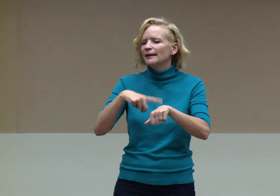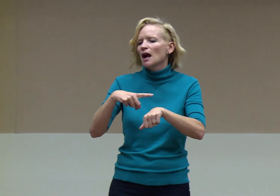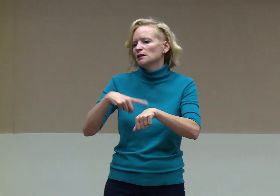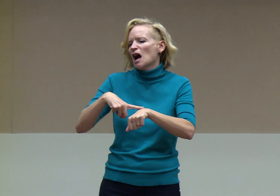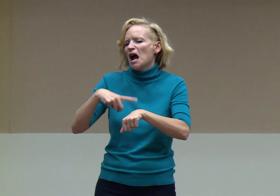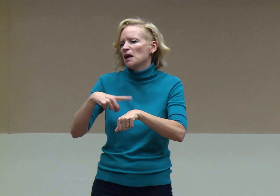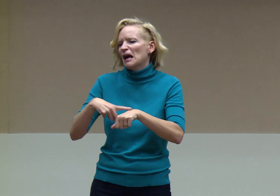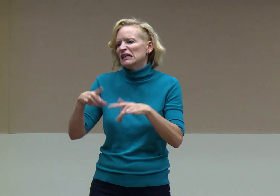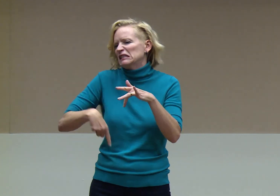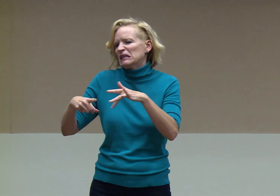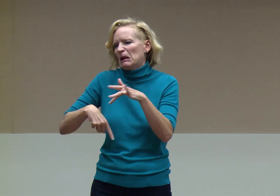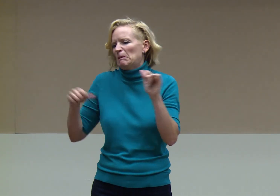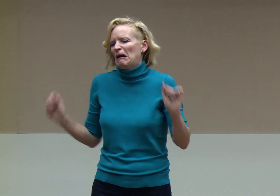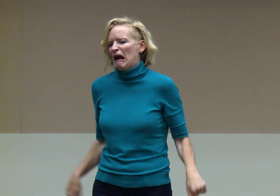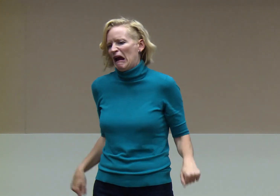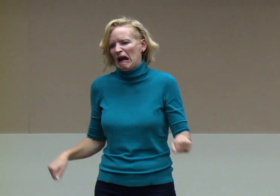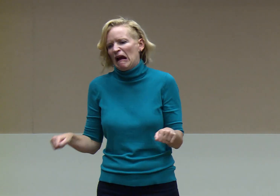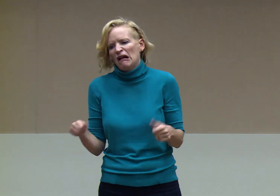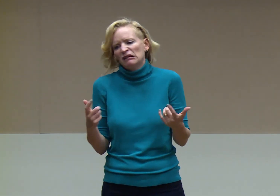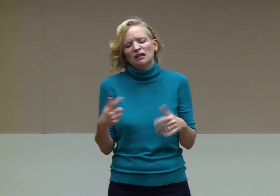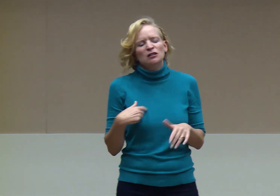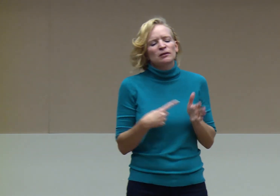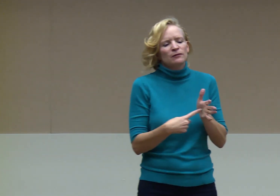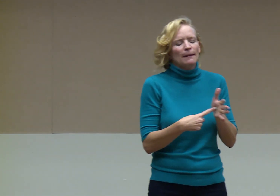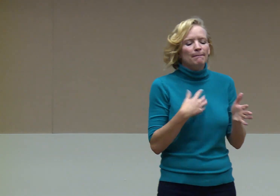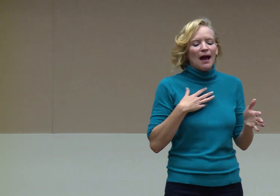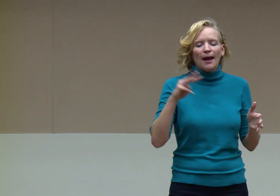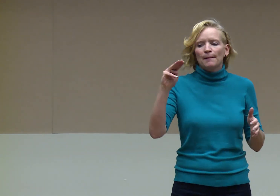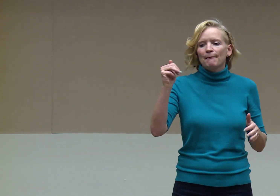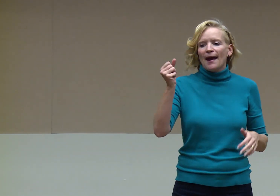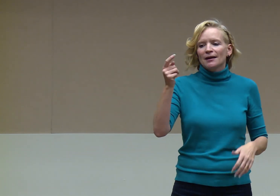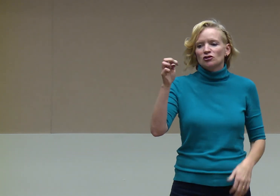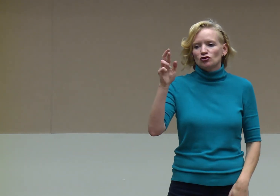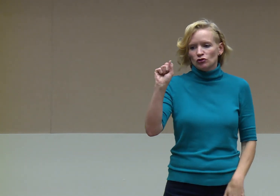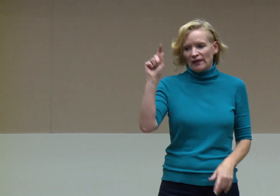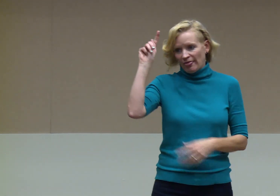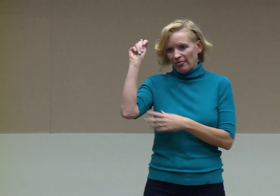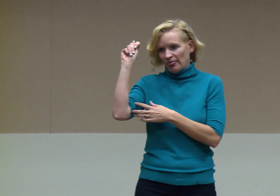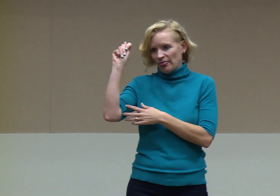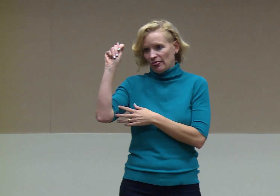You know, I think I'll give you possibly 2 examples, depending on time.